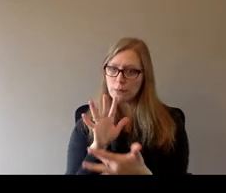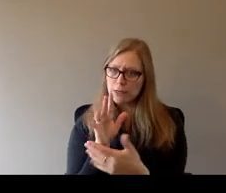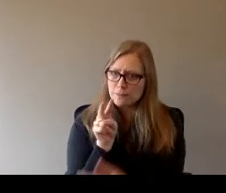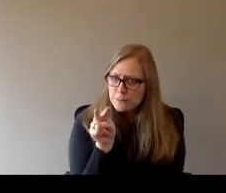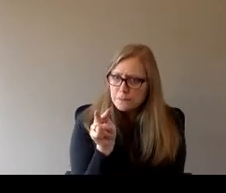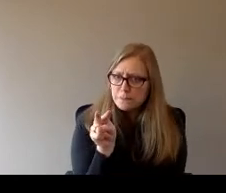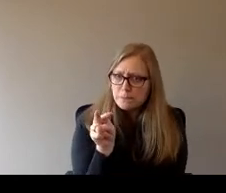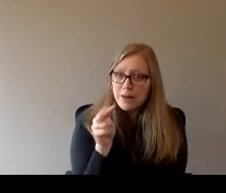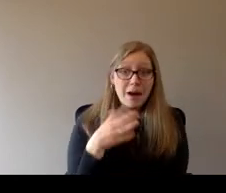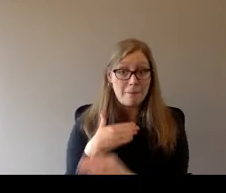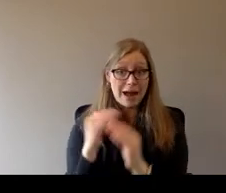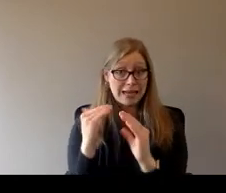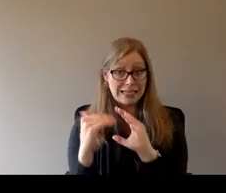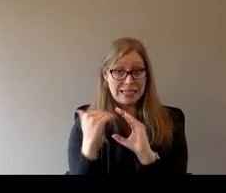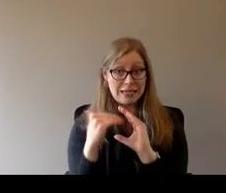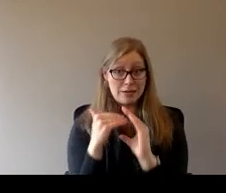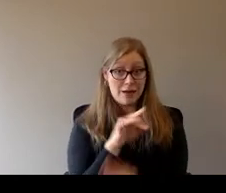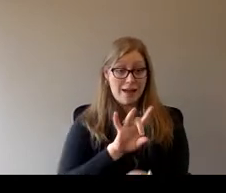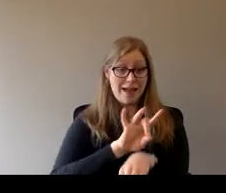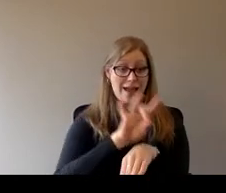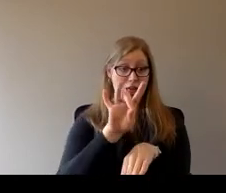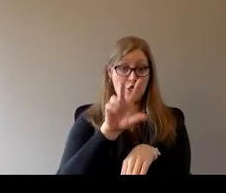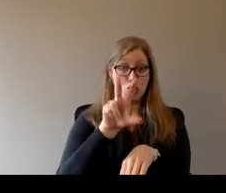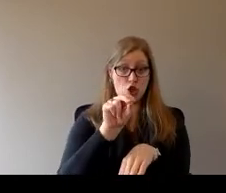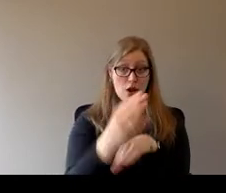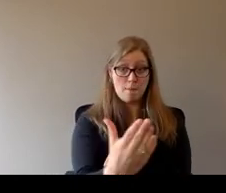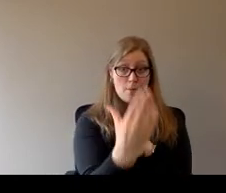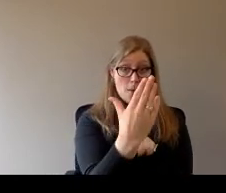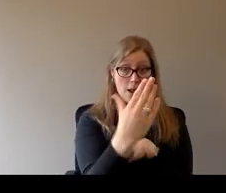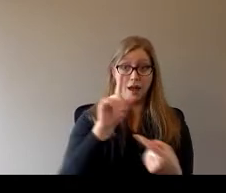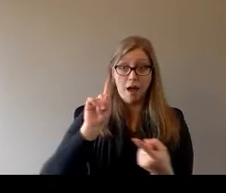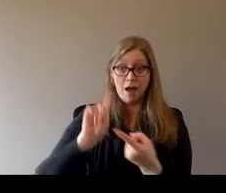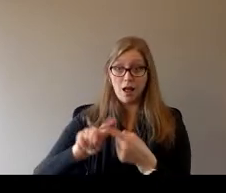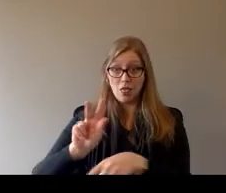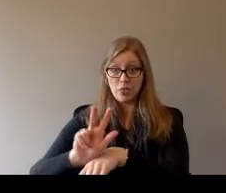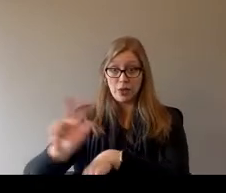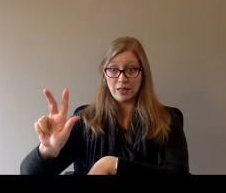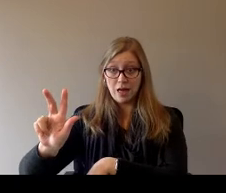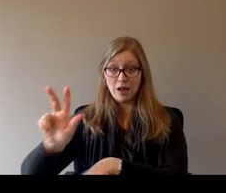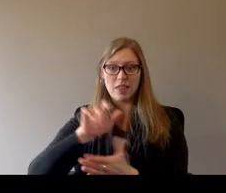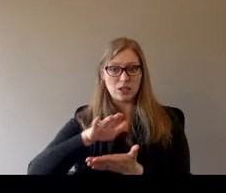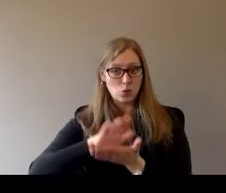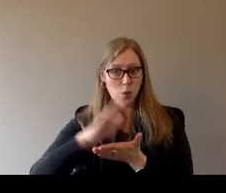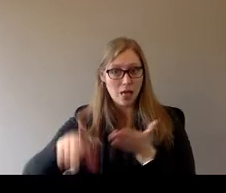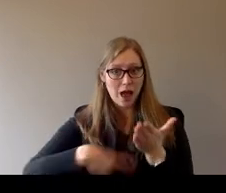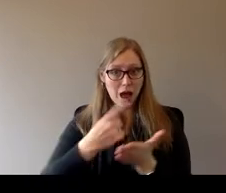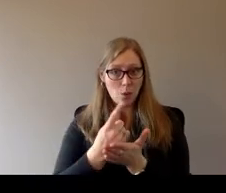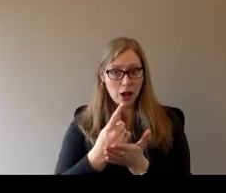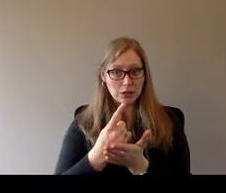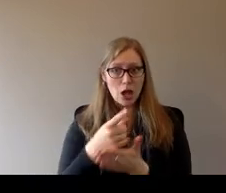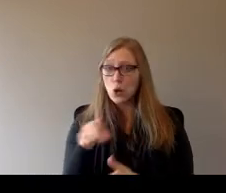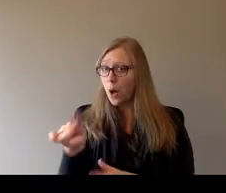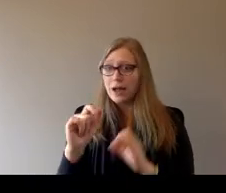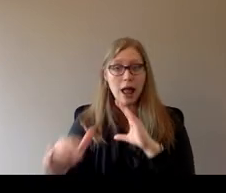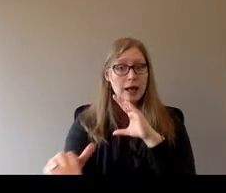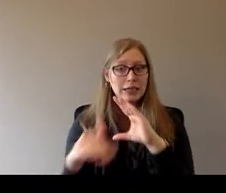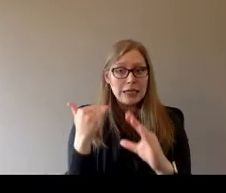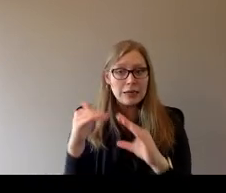8:30 a.m. to 3:00 p.m., school hours. And you can ask me any questions that you need to ask me.